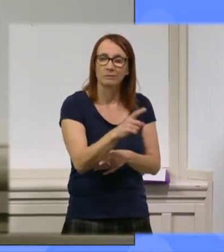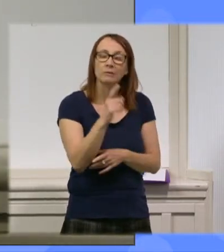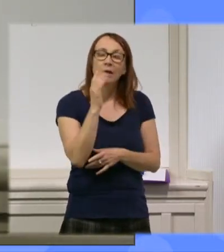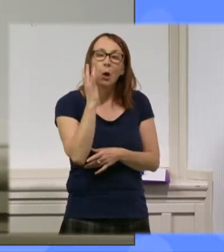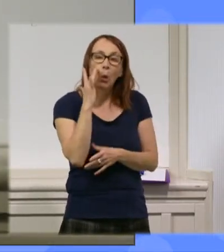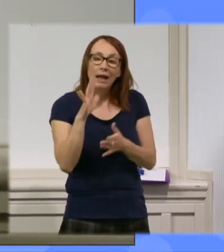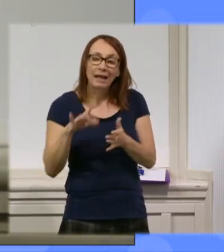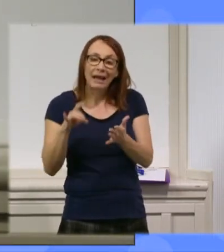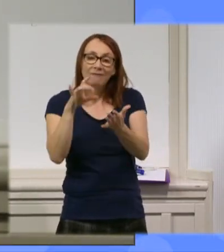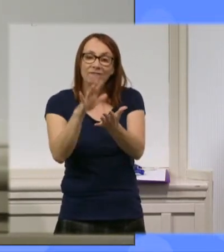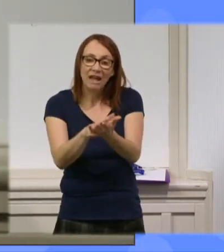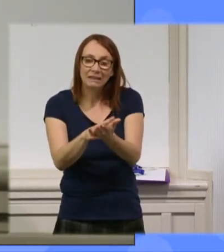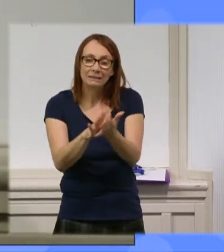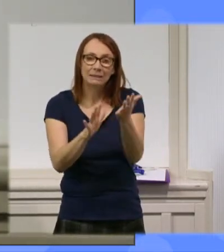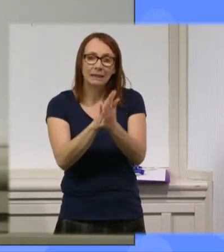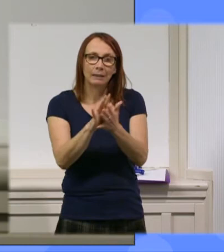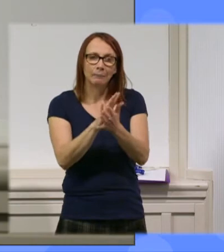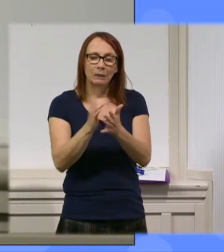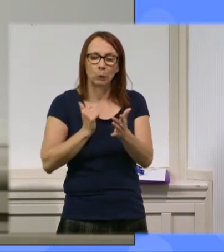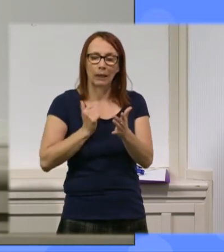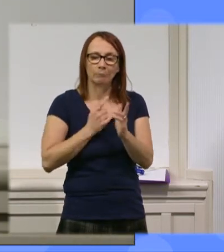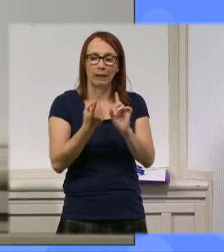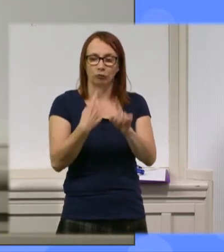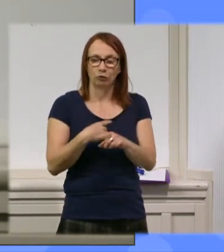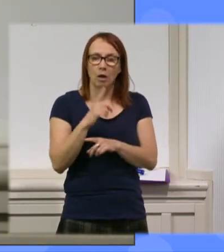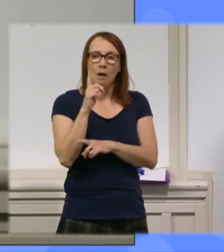let's look at investing but the first thing is take away the subsidies for oil